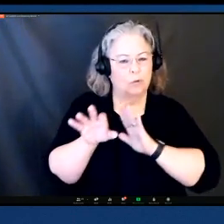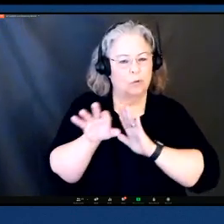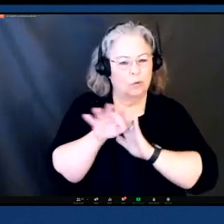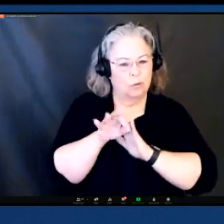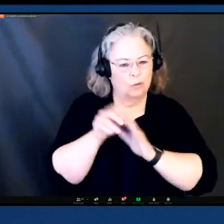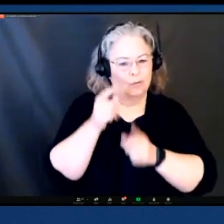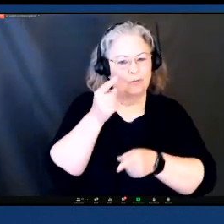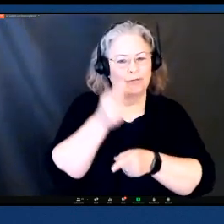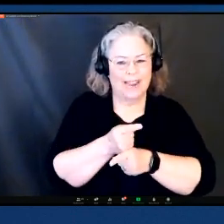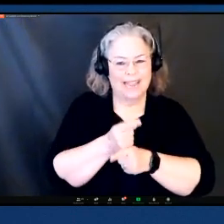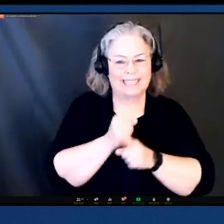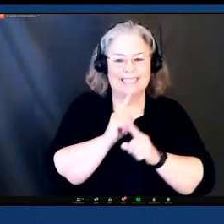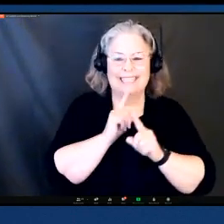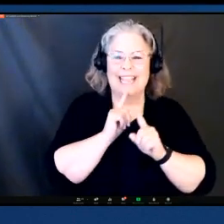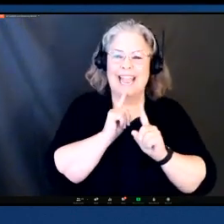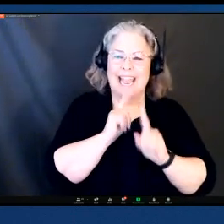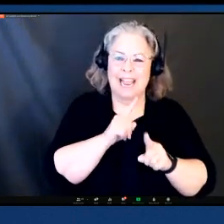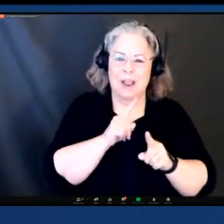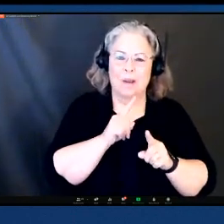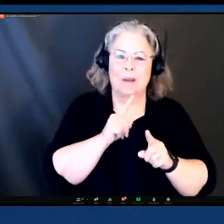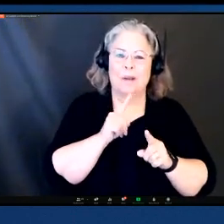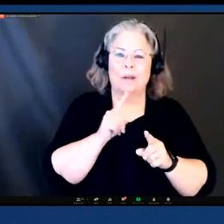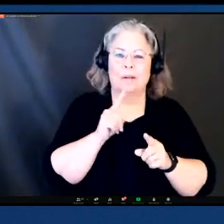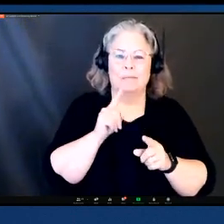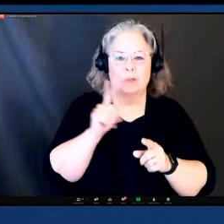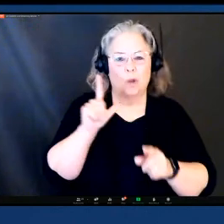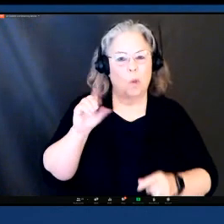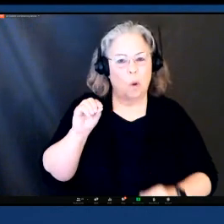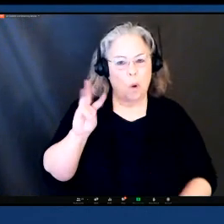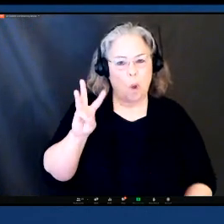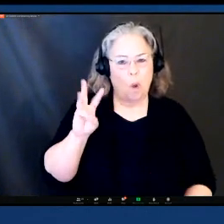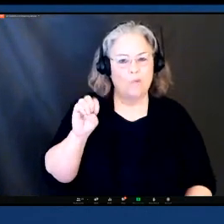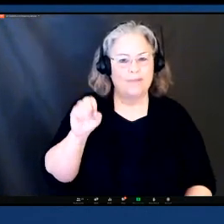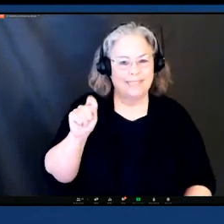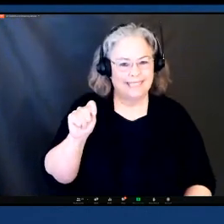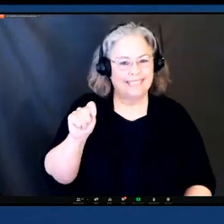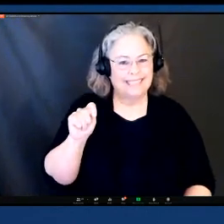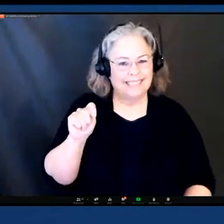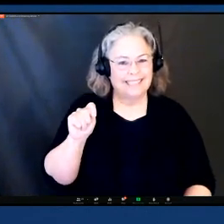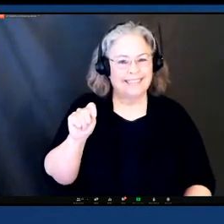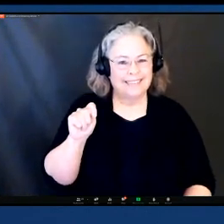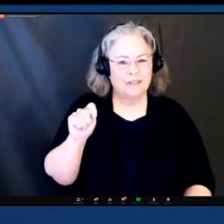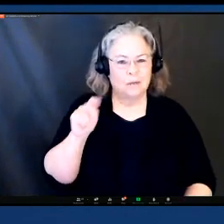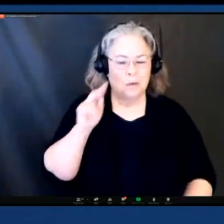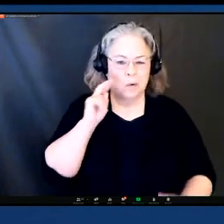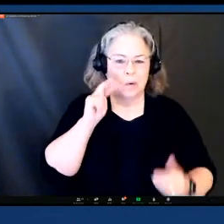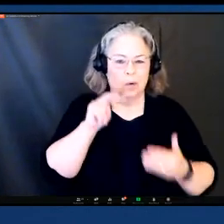which is among the lowest, so we turn to look at this next slide.